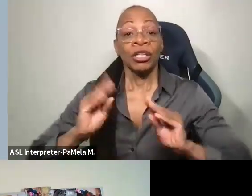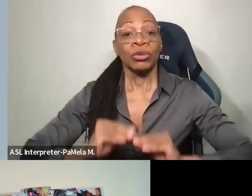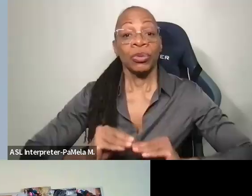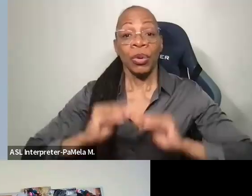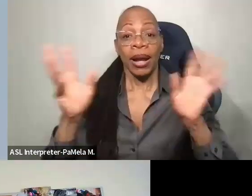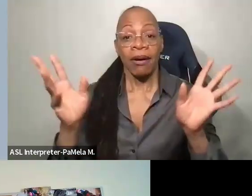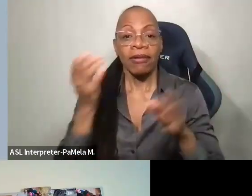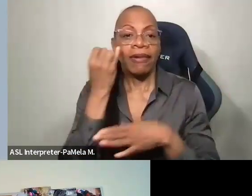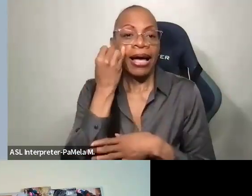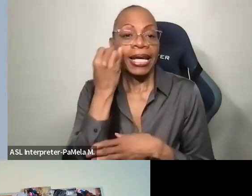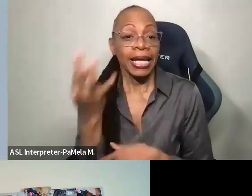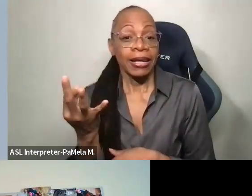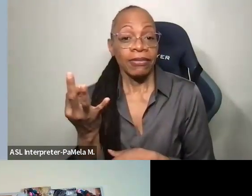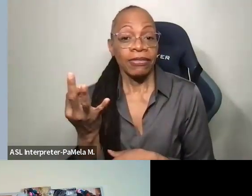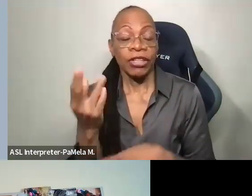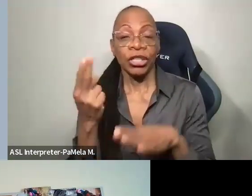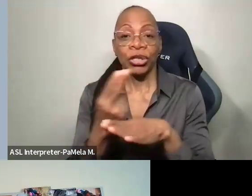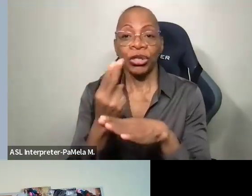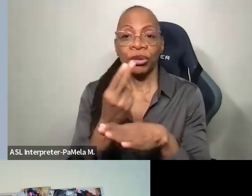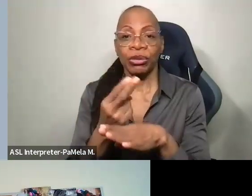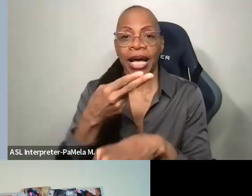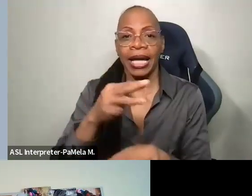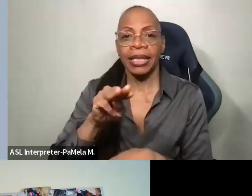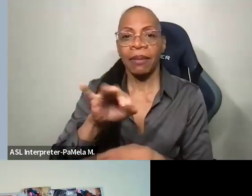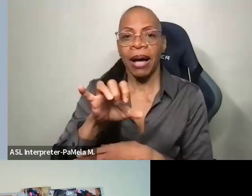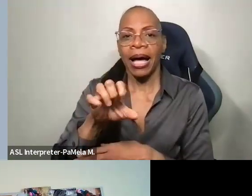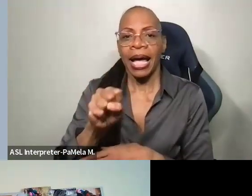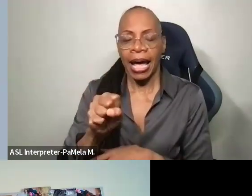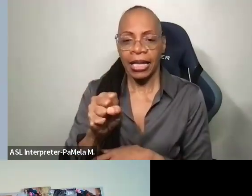if you are using an HMIS release of information,